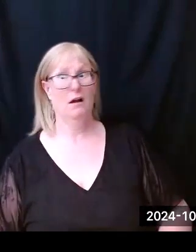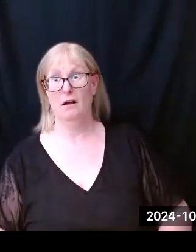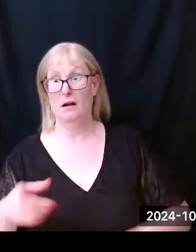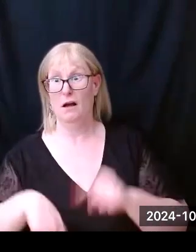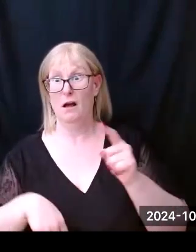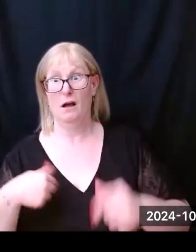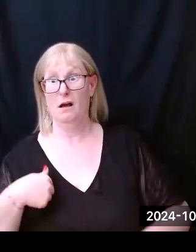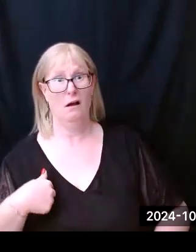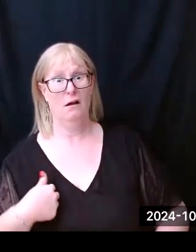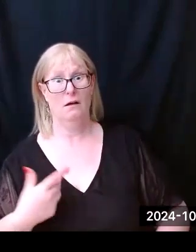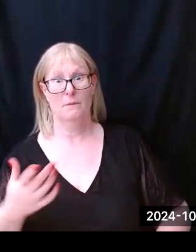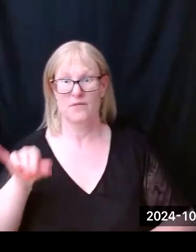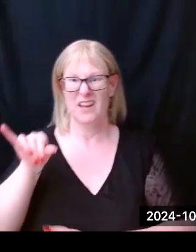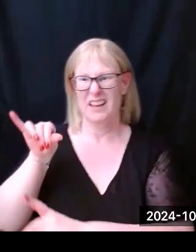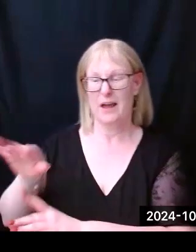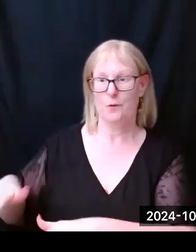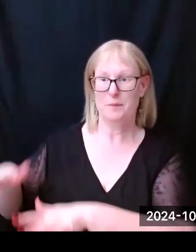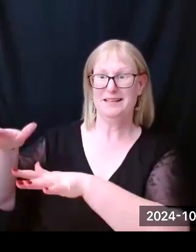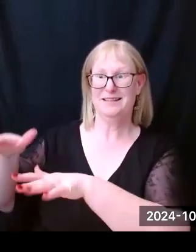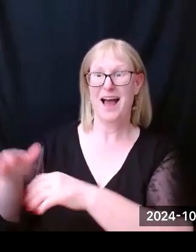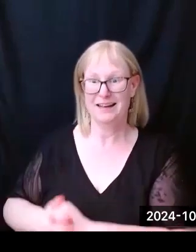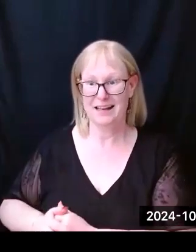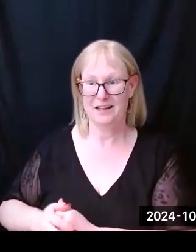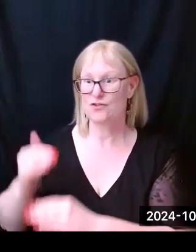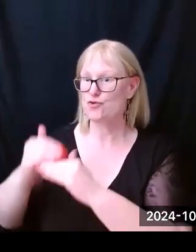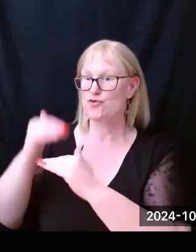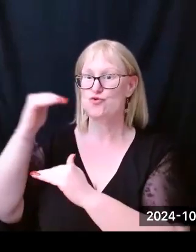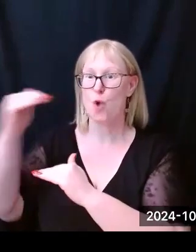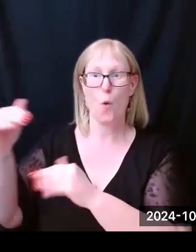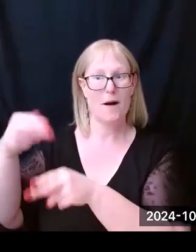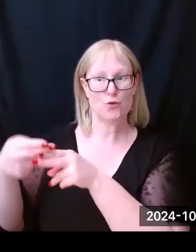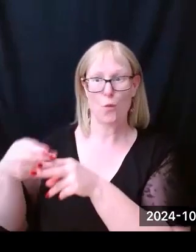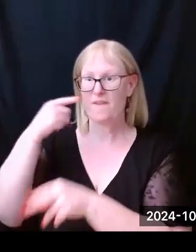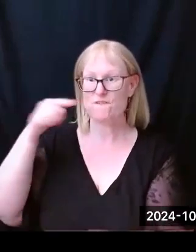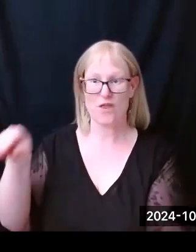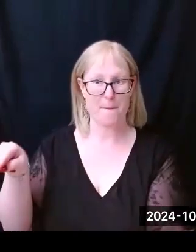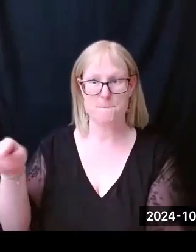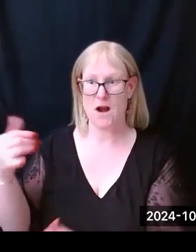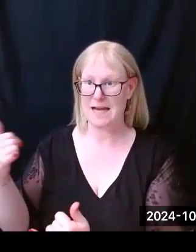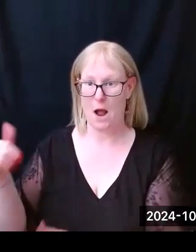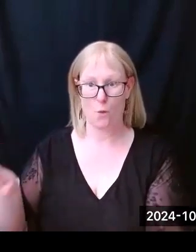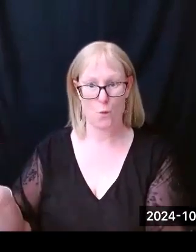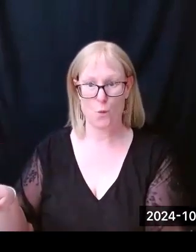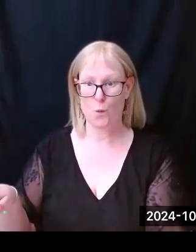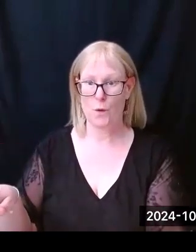That would be in their anxiety zone. That weight is too much for them to do right now. But if we're like,